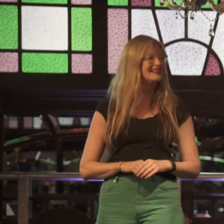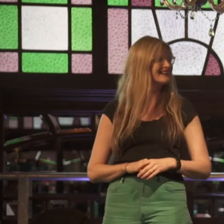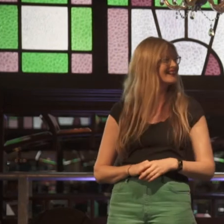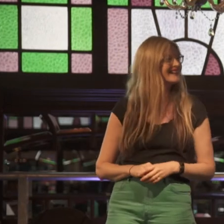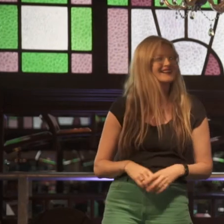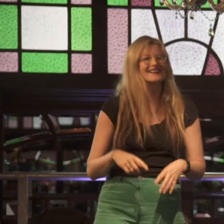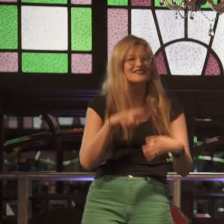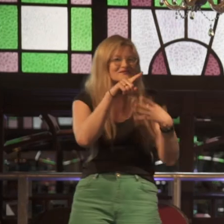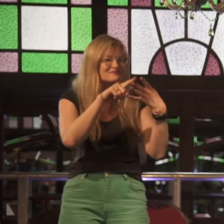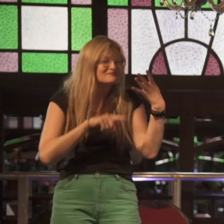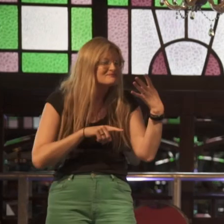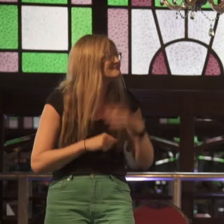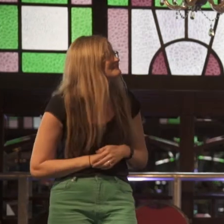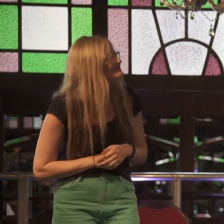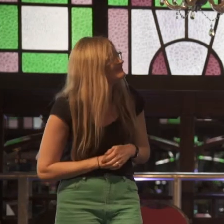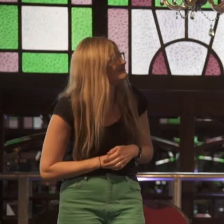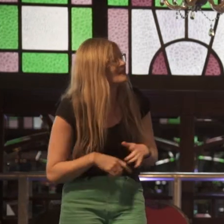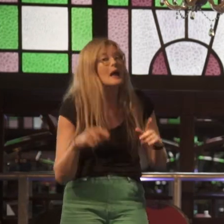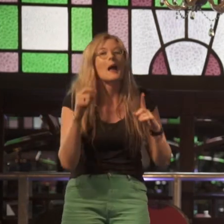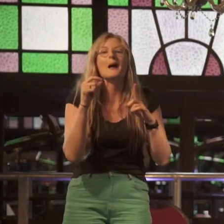Now, is Peter Greenwood here?